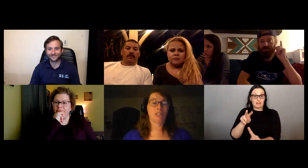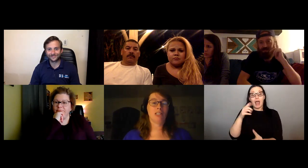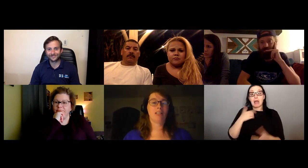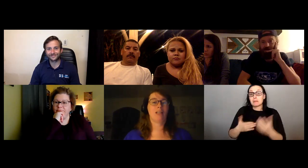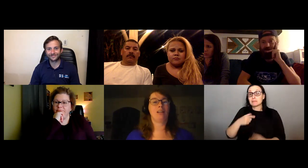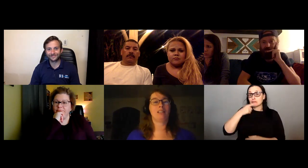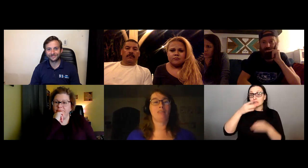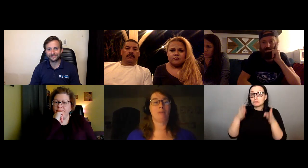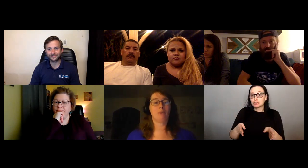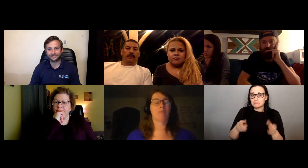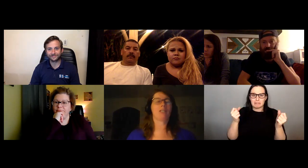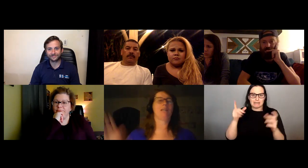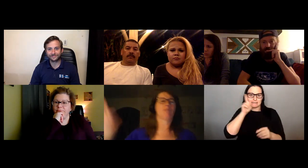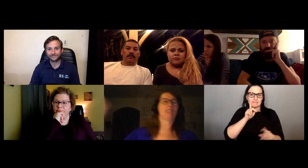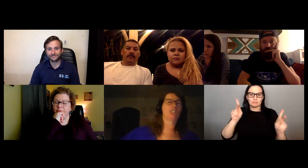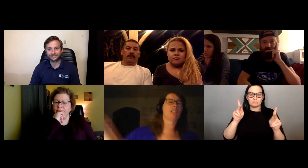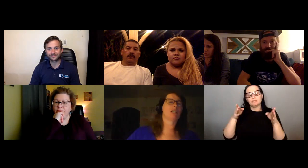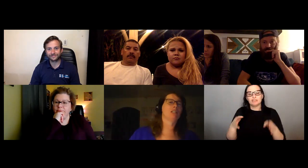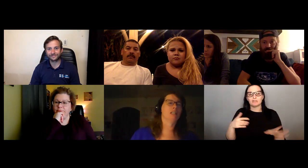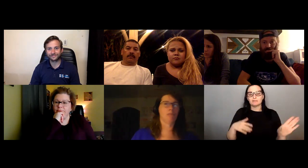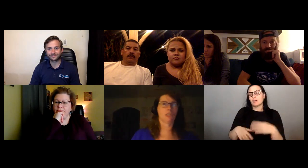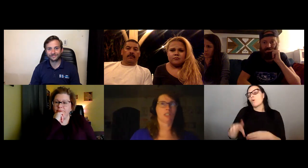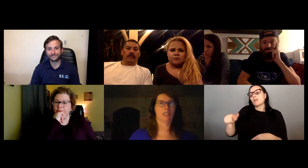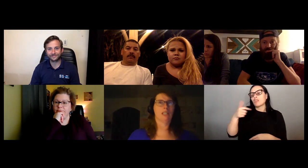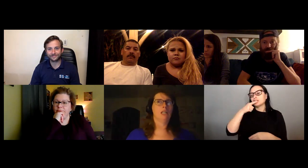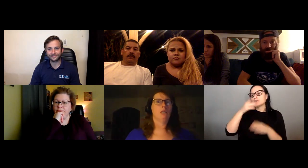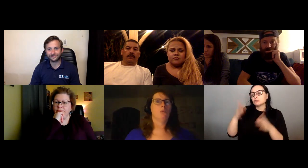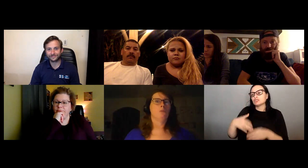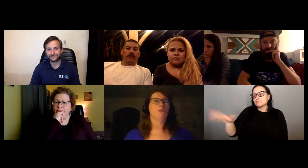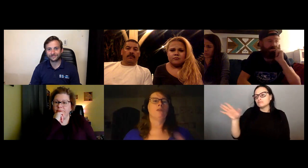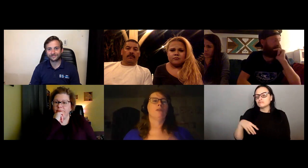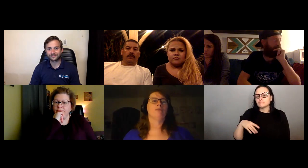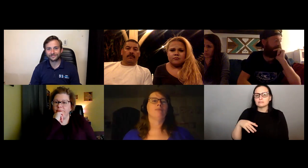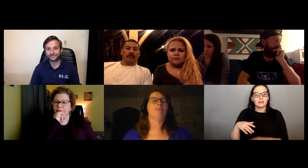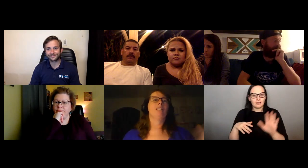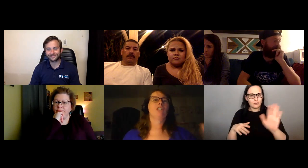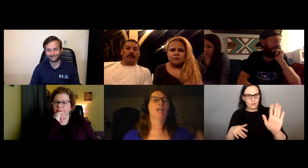and a lot of deaf people go that's just another hearing person